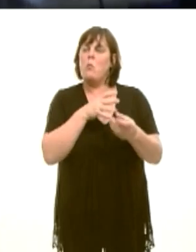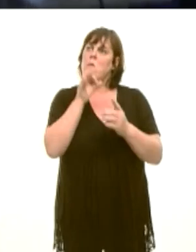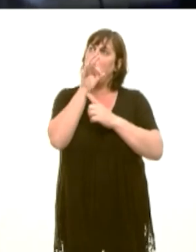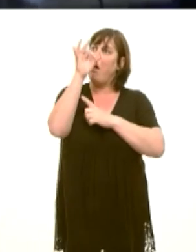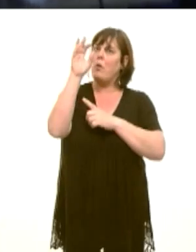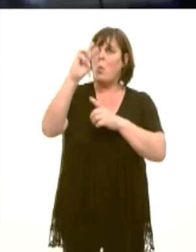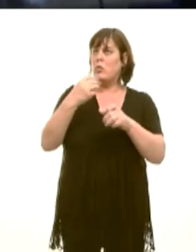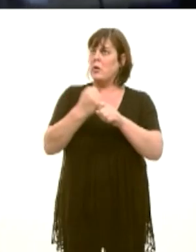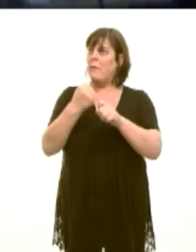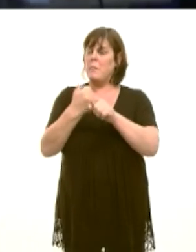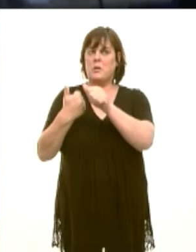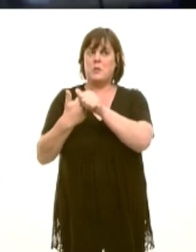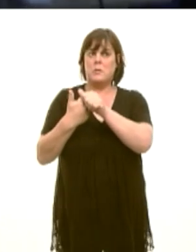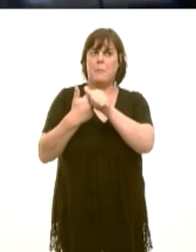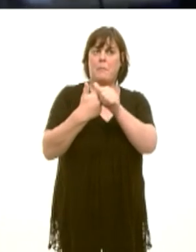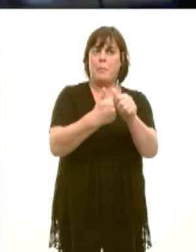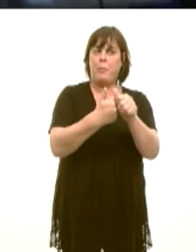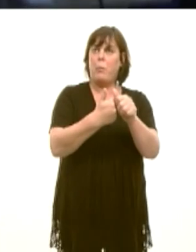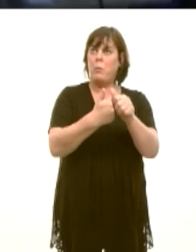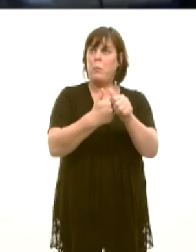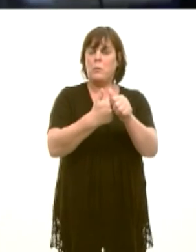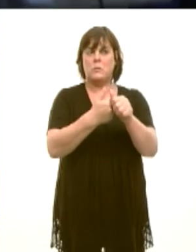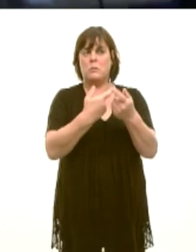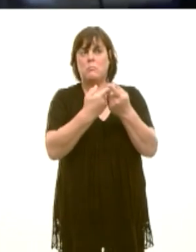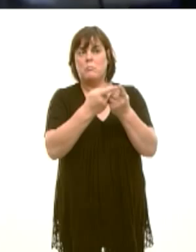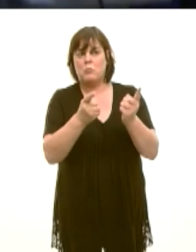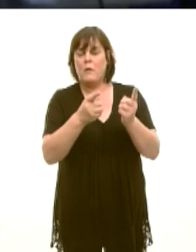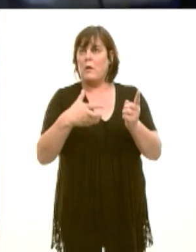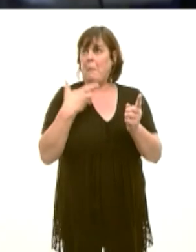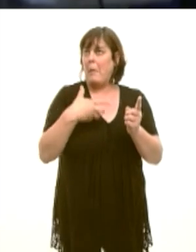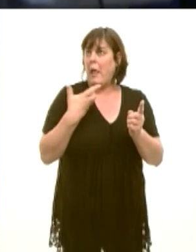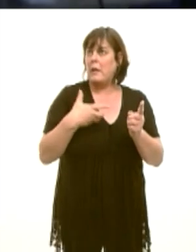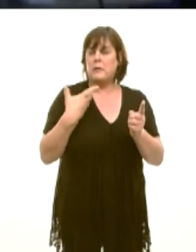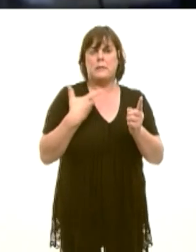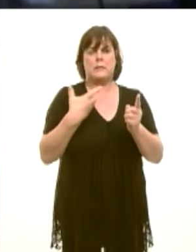health board has the infrastructure it needs to deal with complaints and issues in a timely